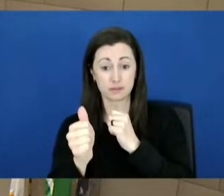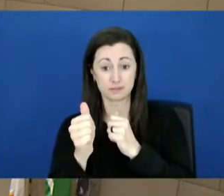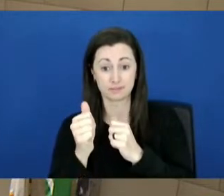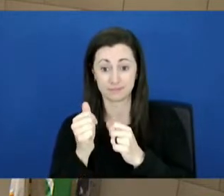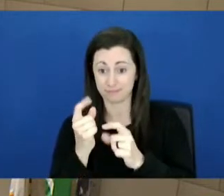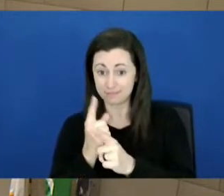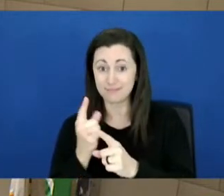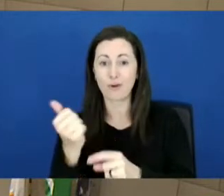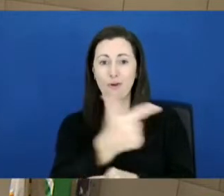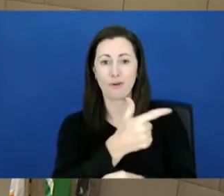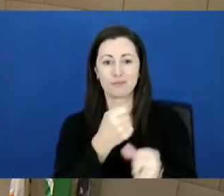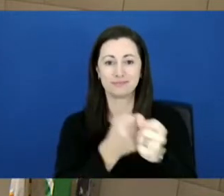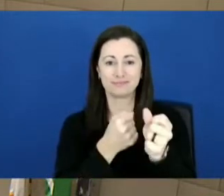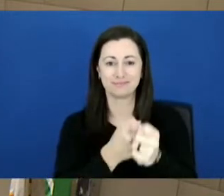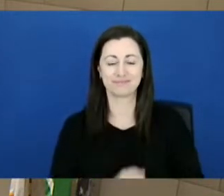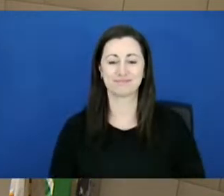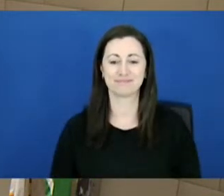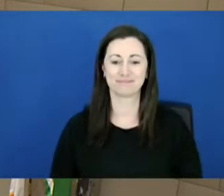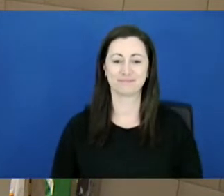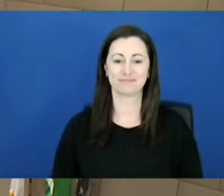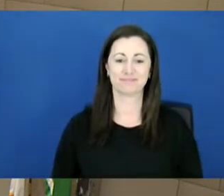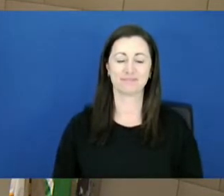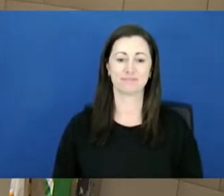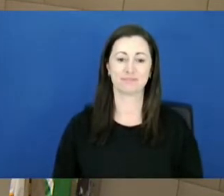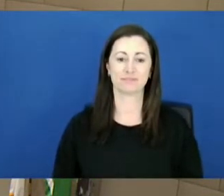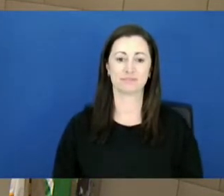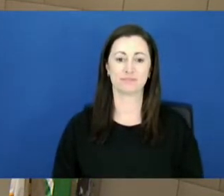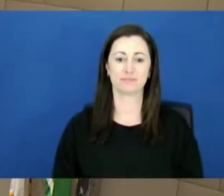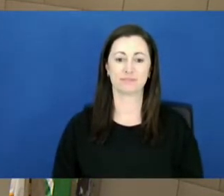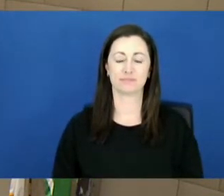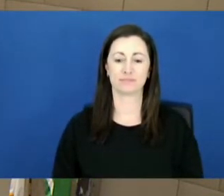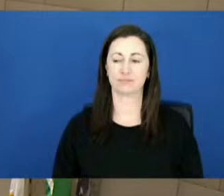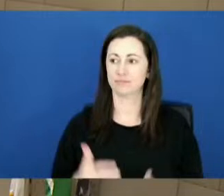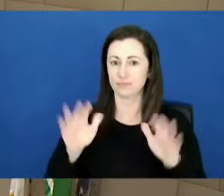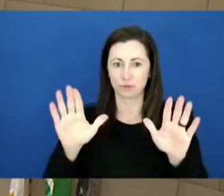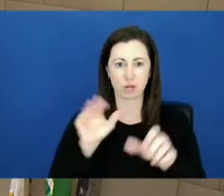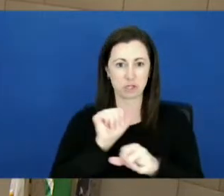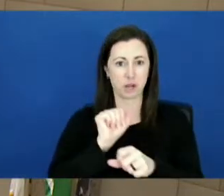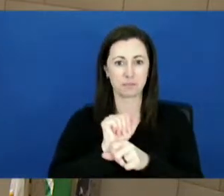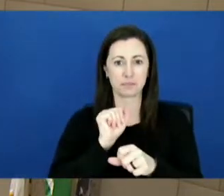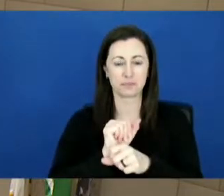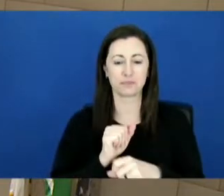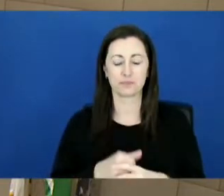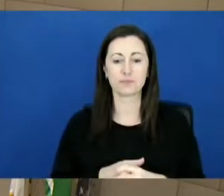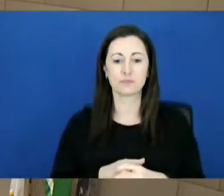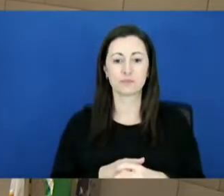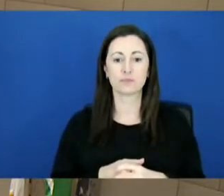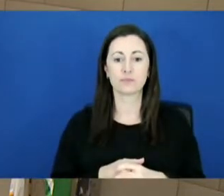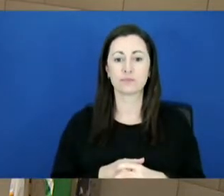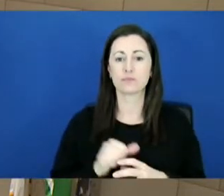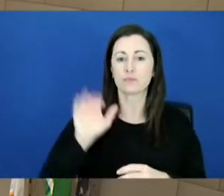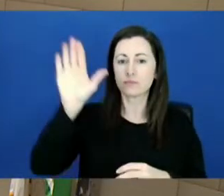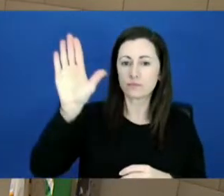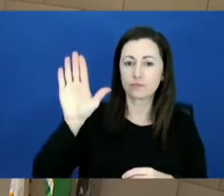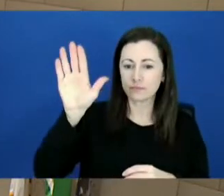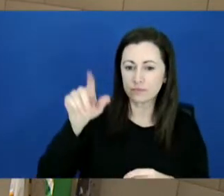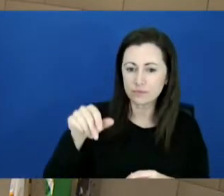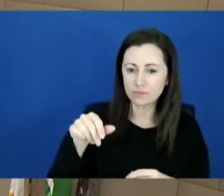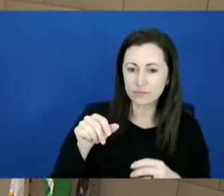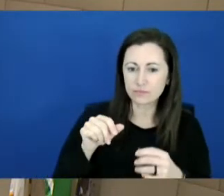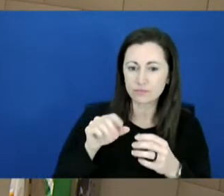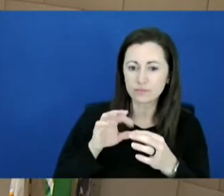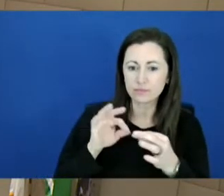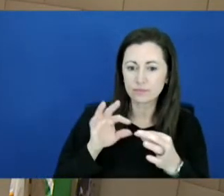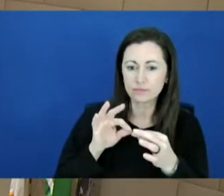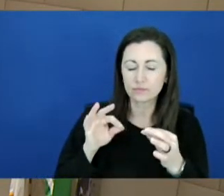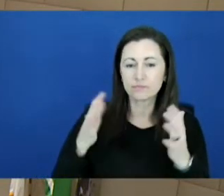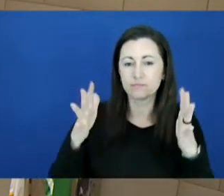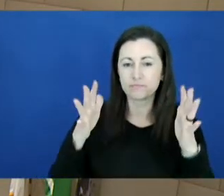AYES HAVE IT.